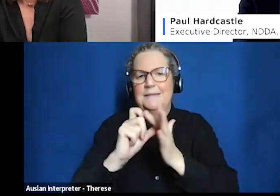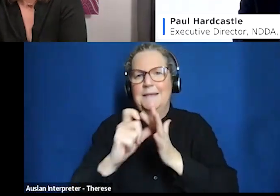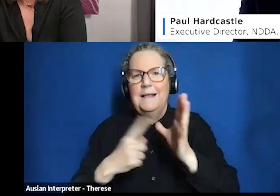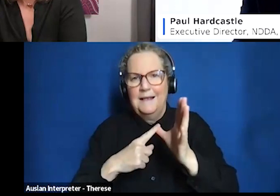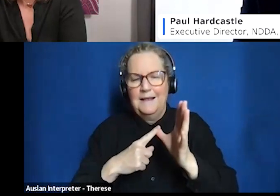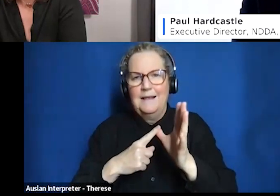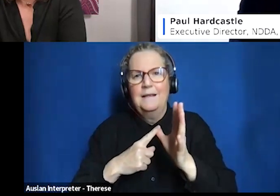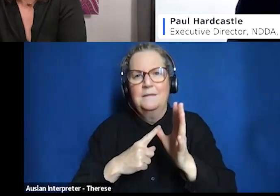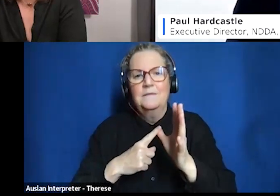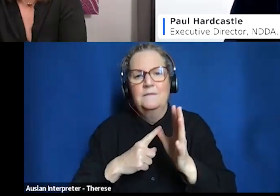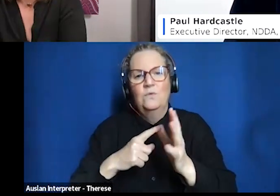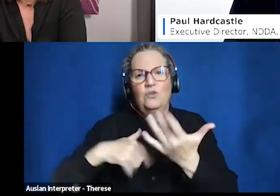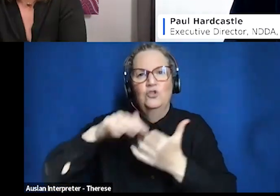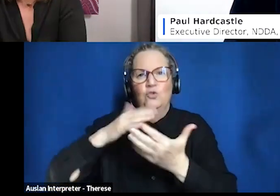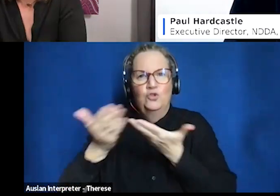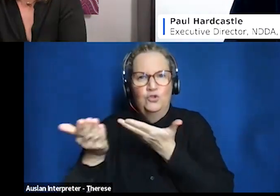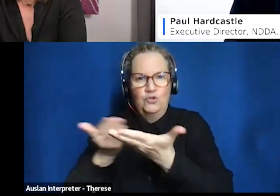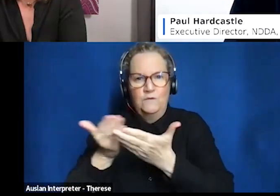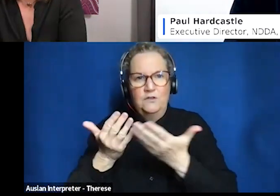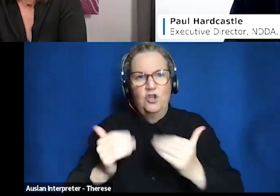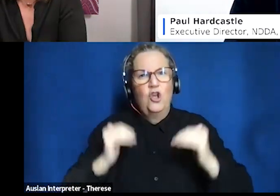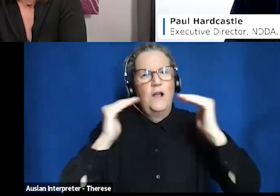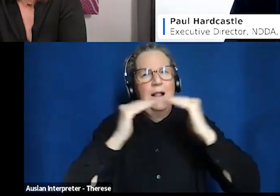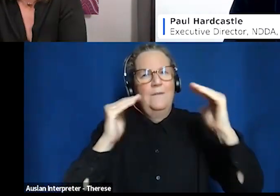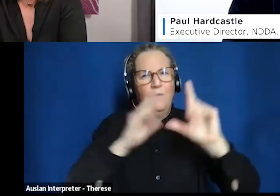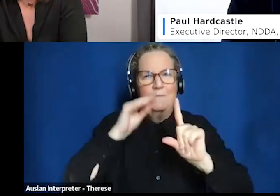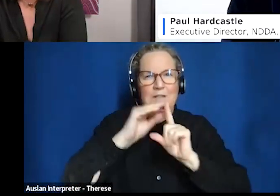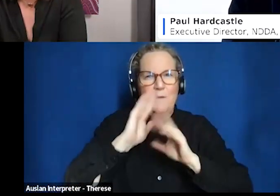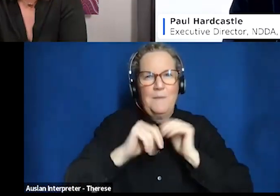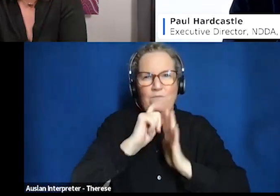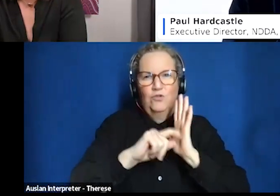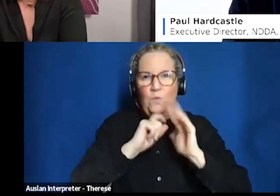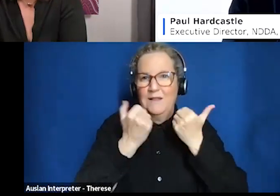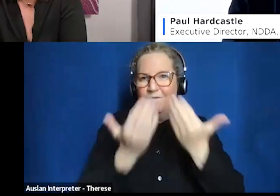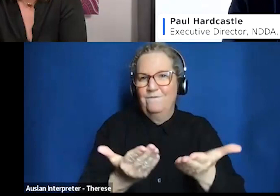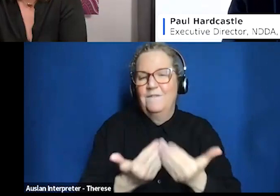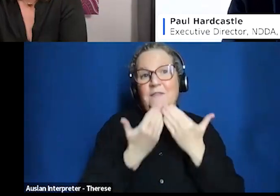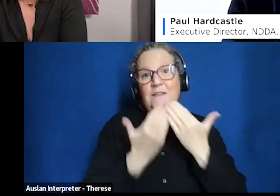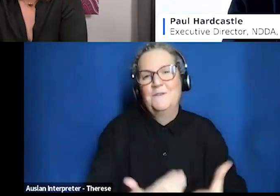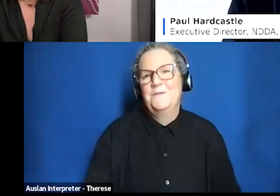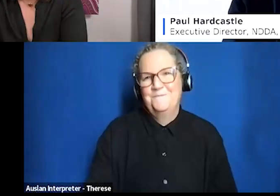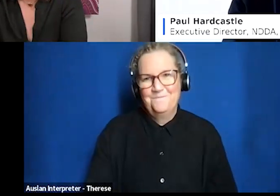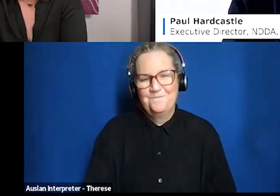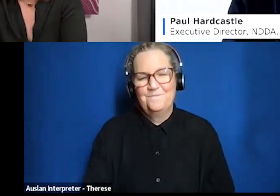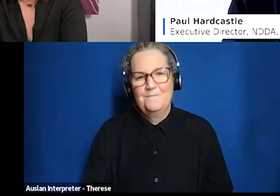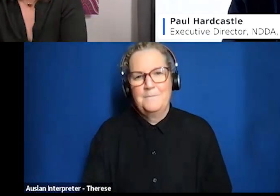And Paul will be providing a high level update on the project. Thanks, Paul. Thank you, Mel.